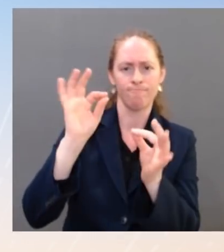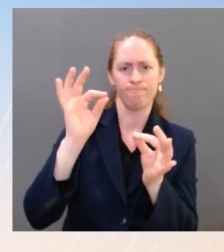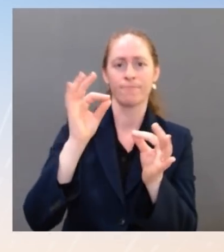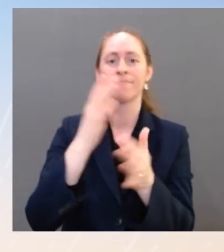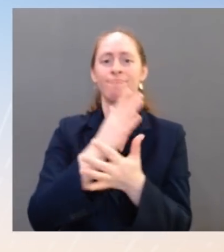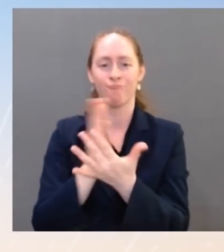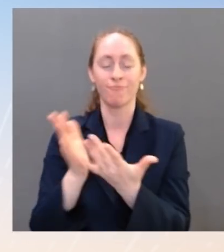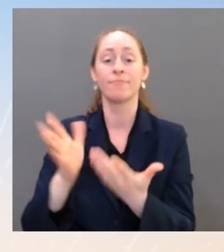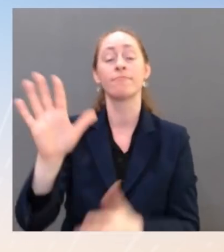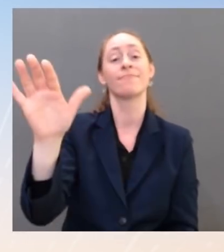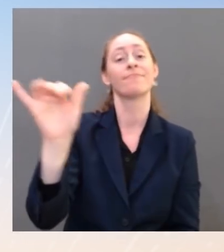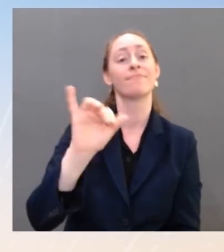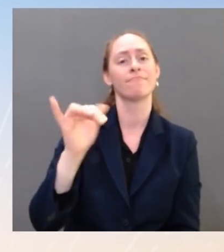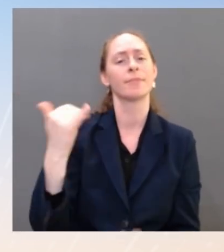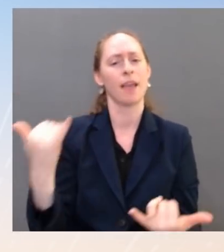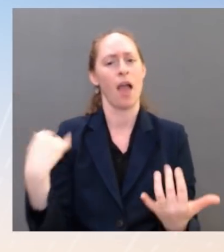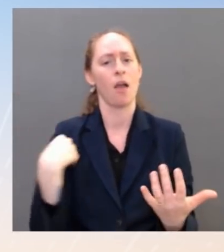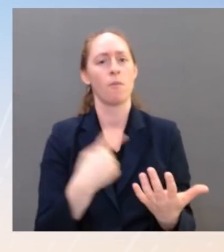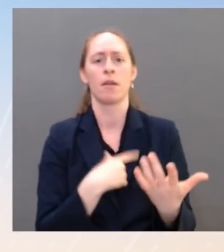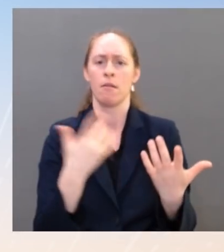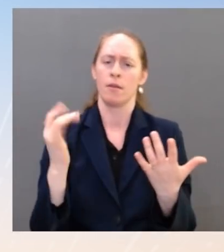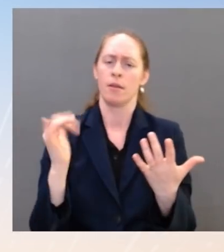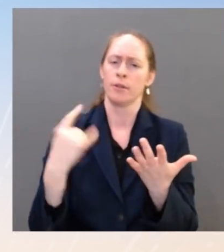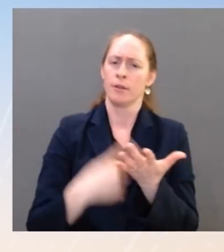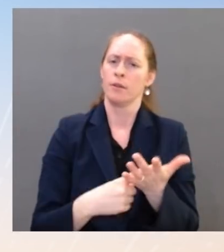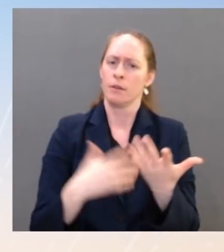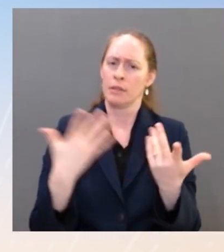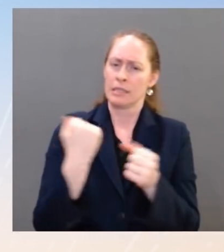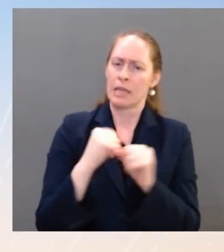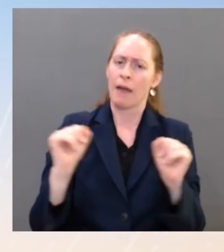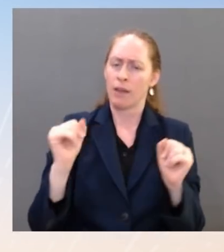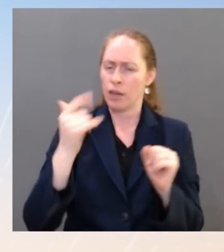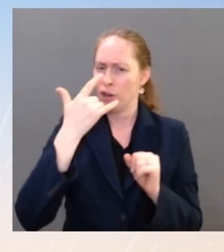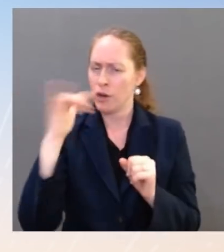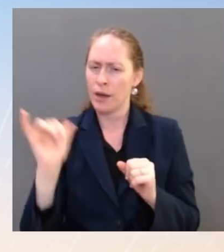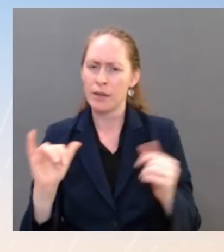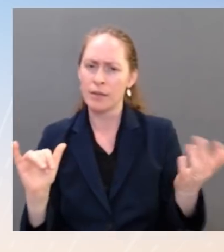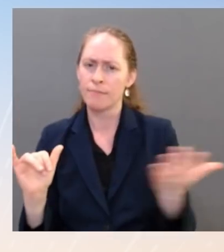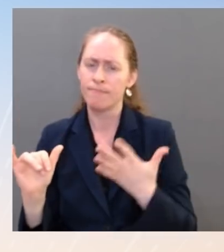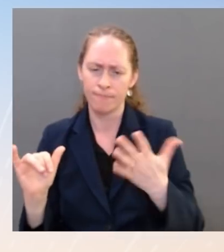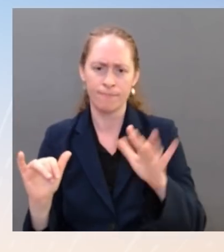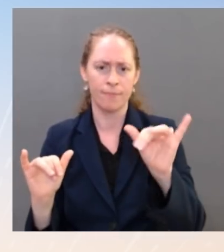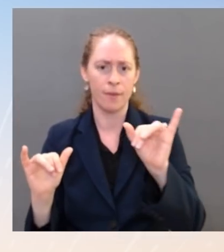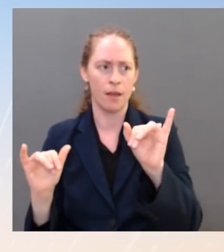to address the national crisis of deaths on our roadways, we are now able to back that up